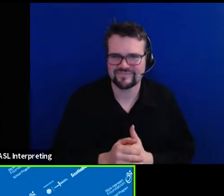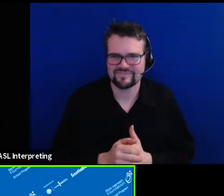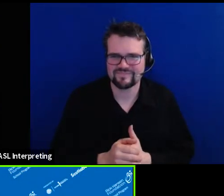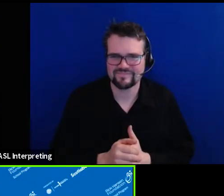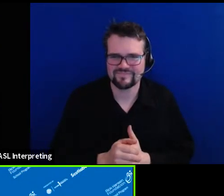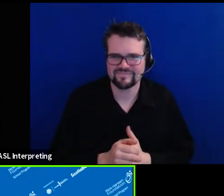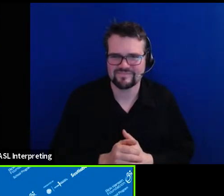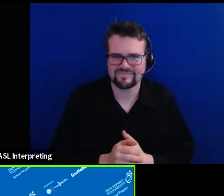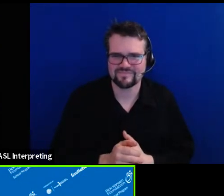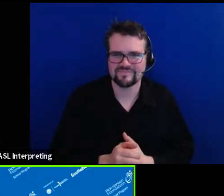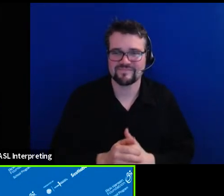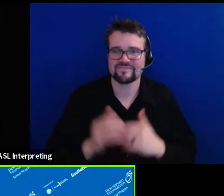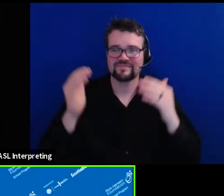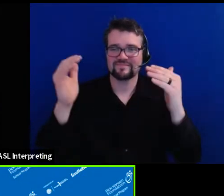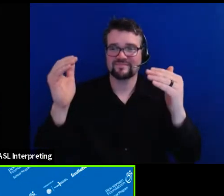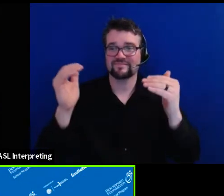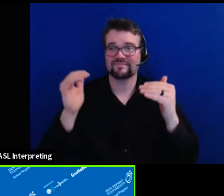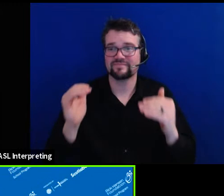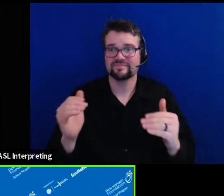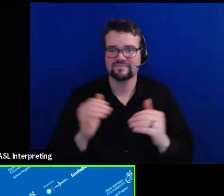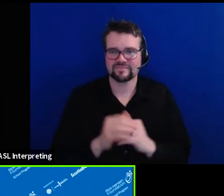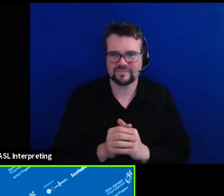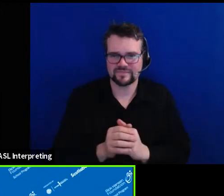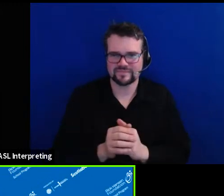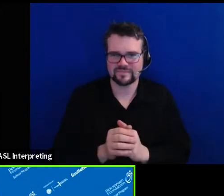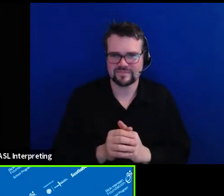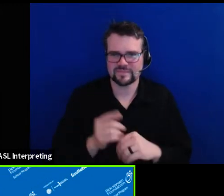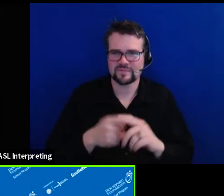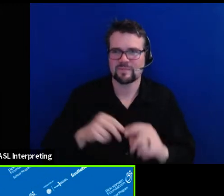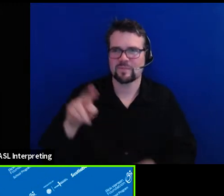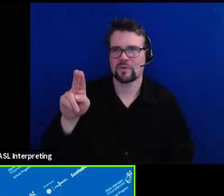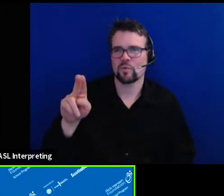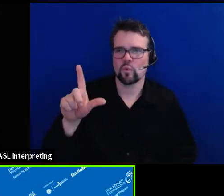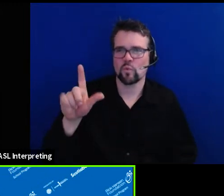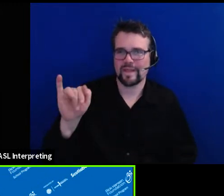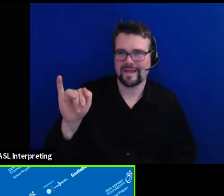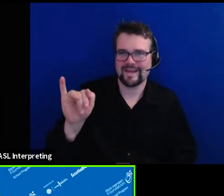OUR NEXT QUESTION IS WHAT DO YOU FIND IS THE BIGGEST CHALLENGE